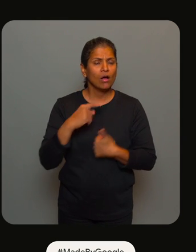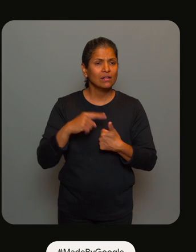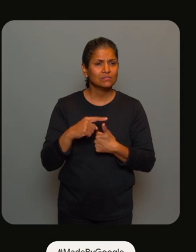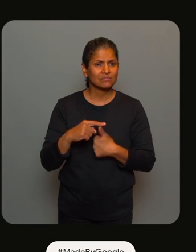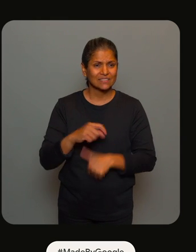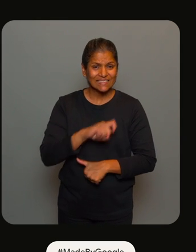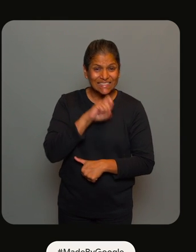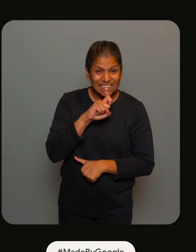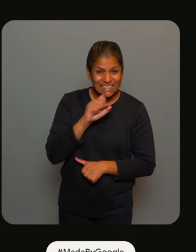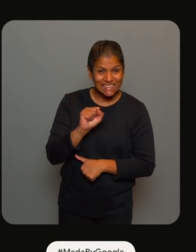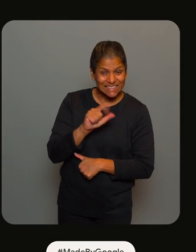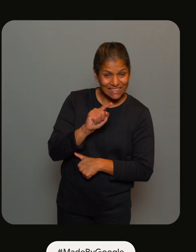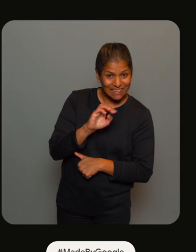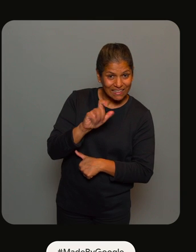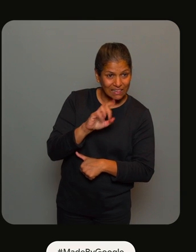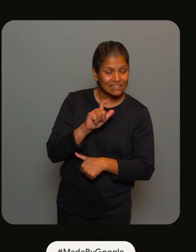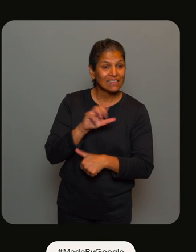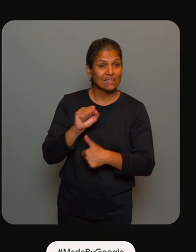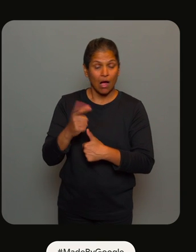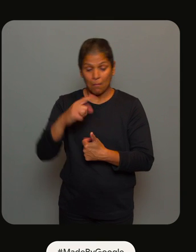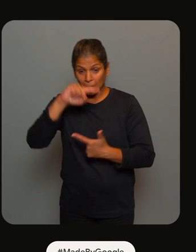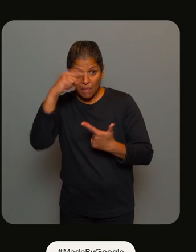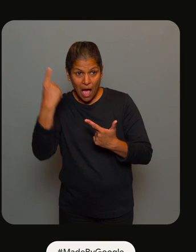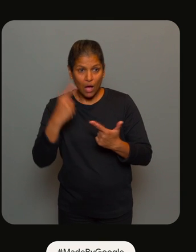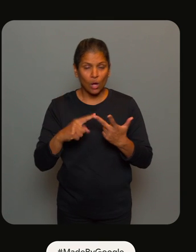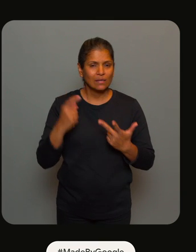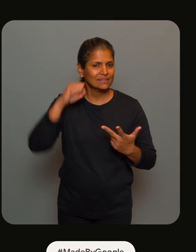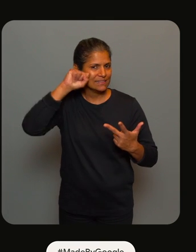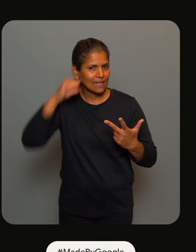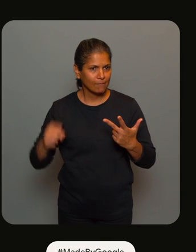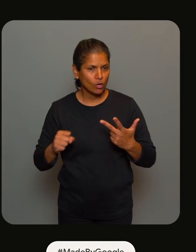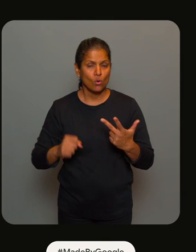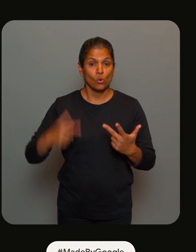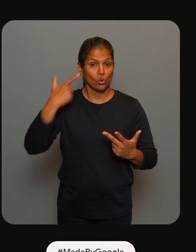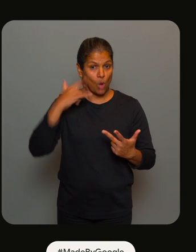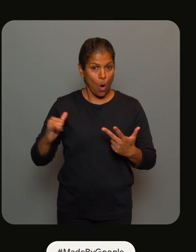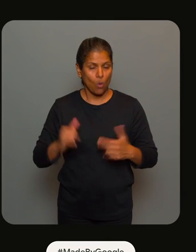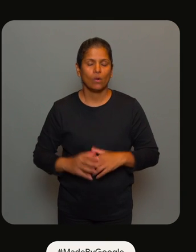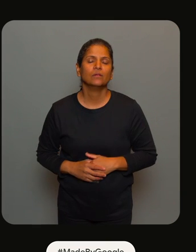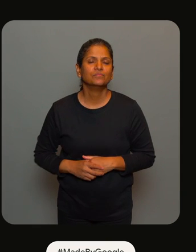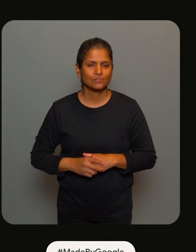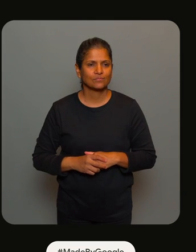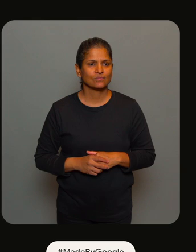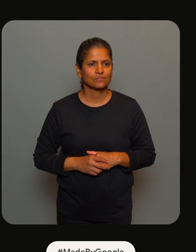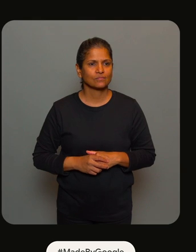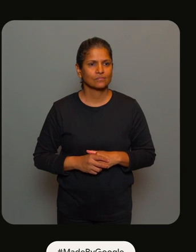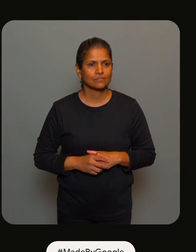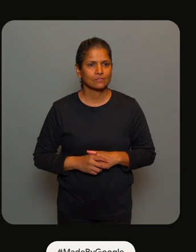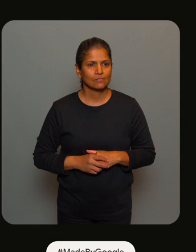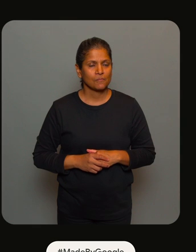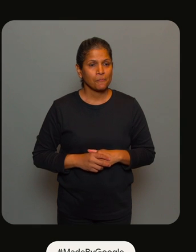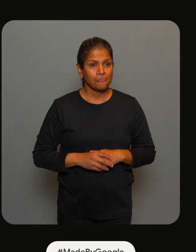They come in black, silver and gold. And you’ll get deep customization with our